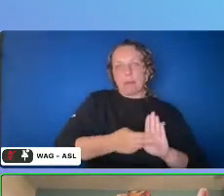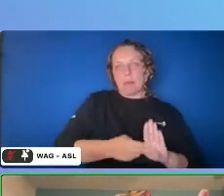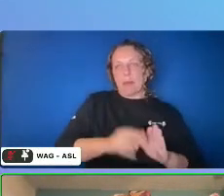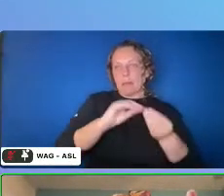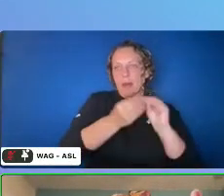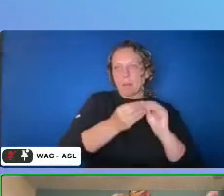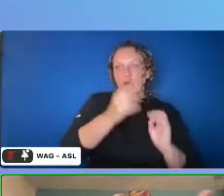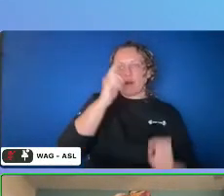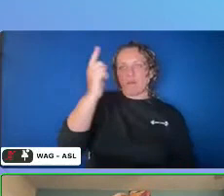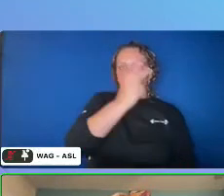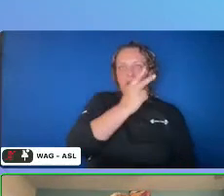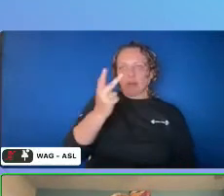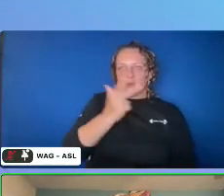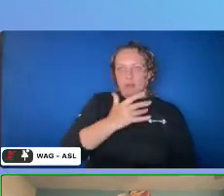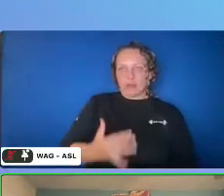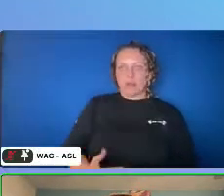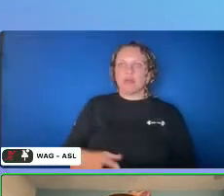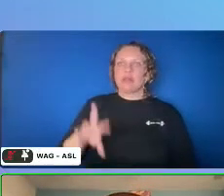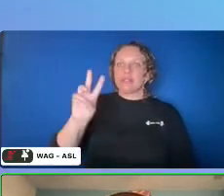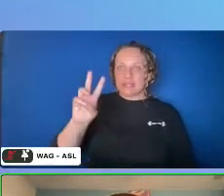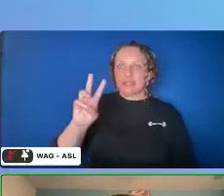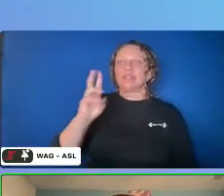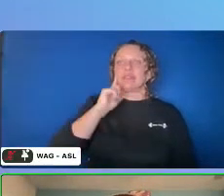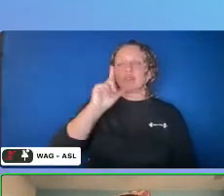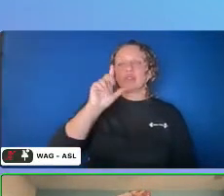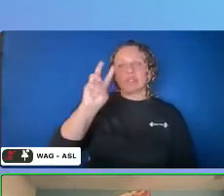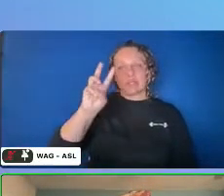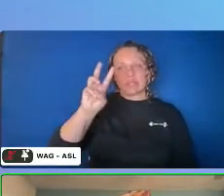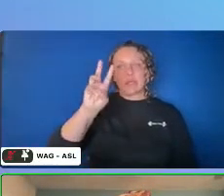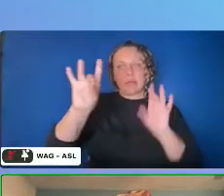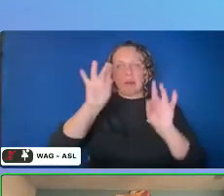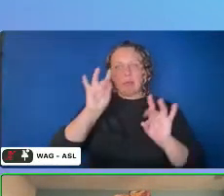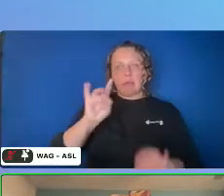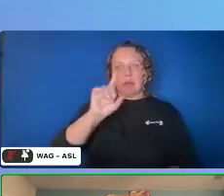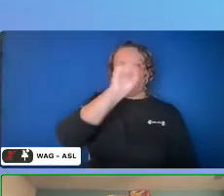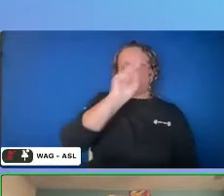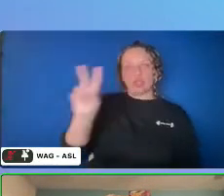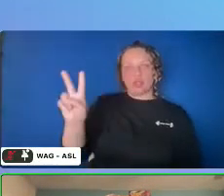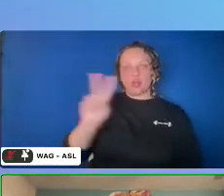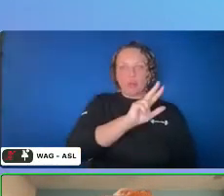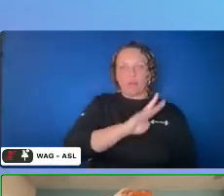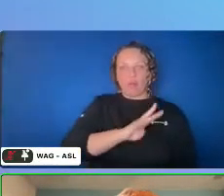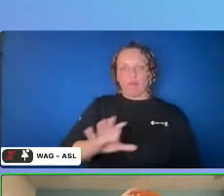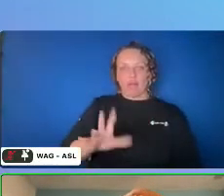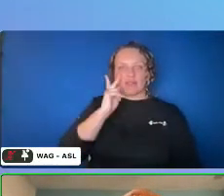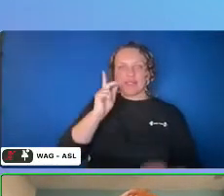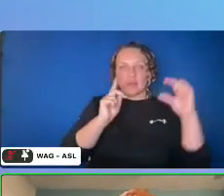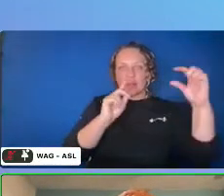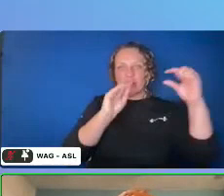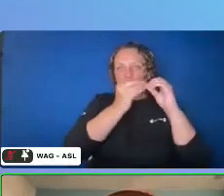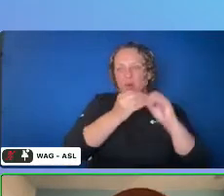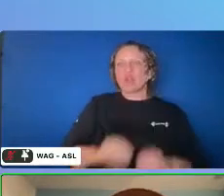So we have highlights that go one through six for the six tab stops that were recorded on the page. So it told me that and it says, cool,